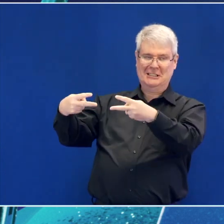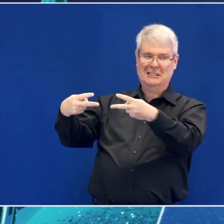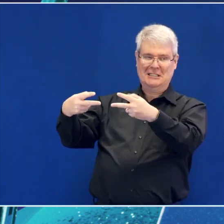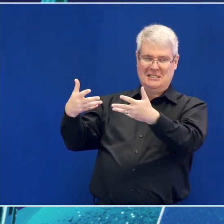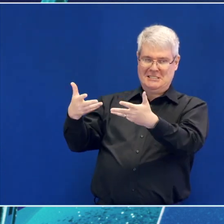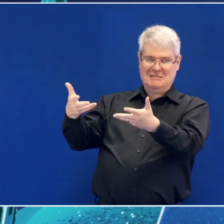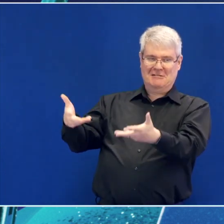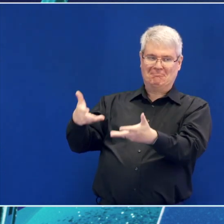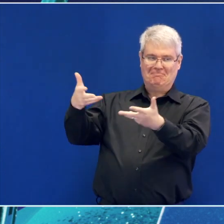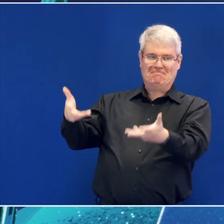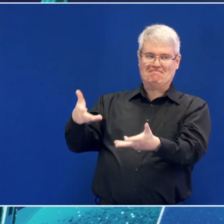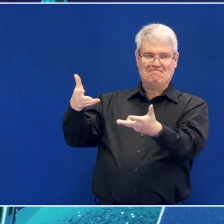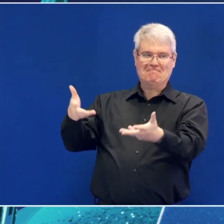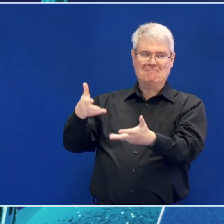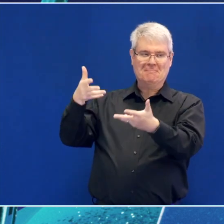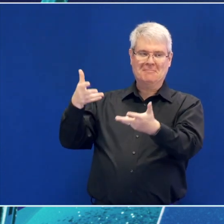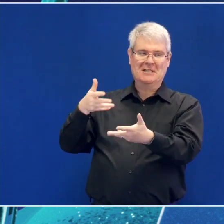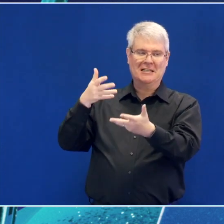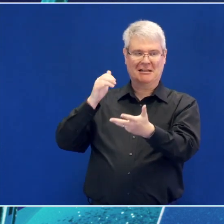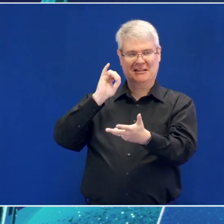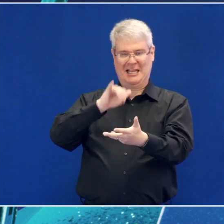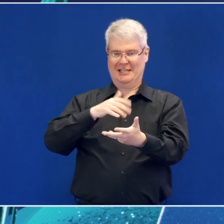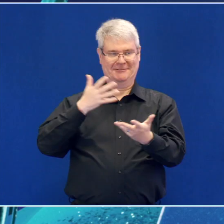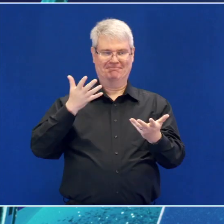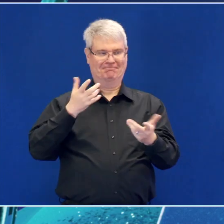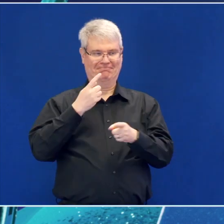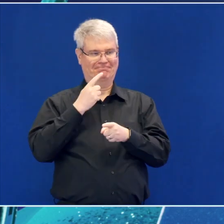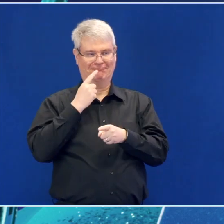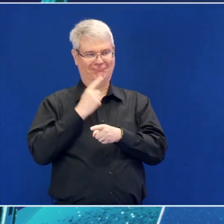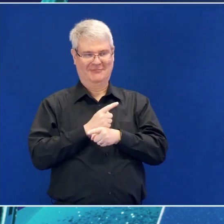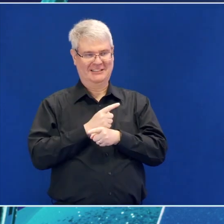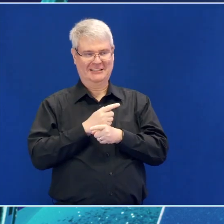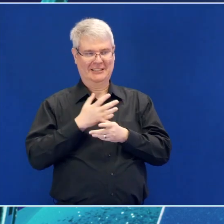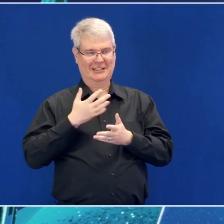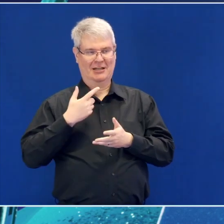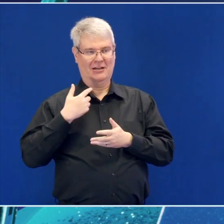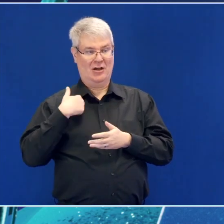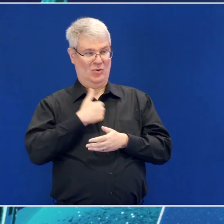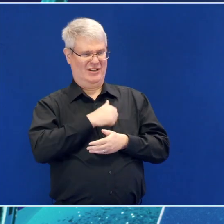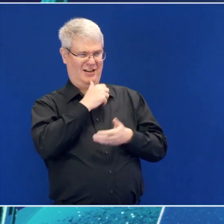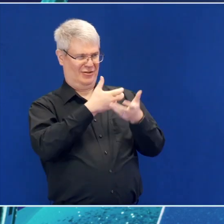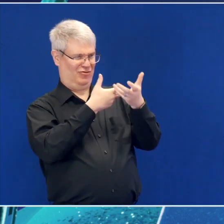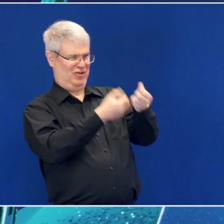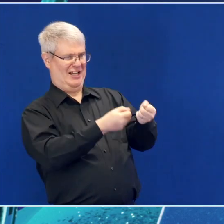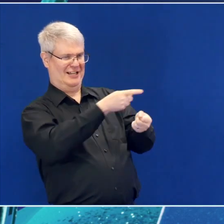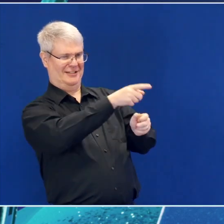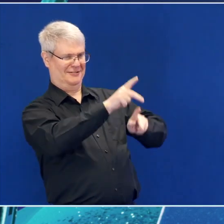that our human collaborators thread either. So for me it's not about trust at all,